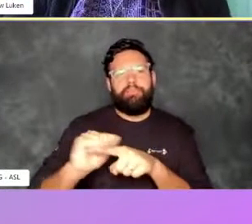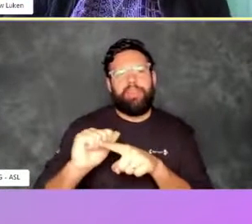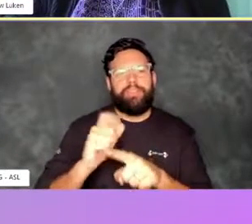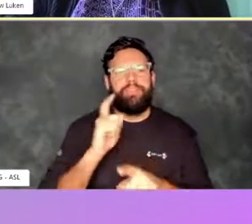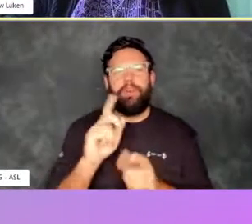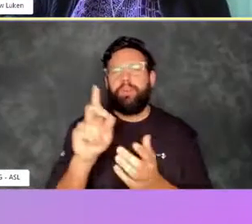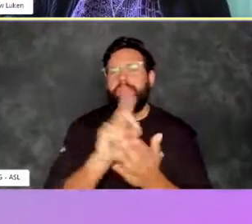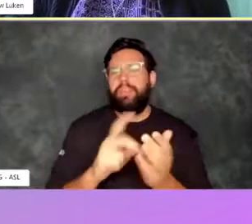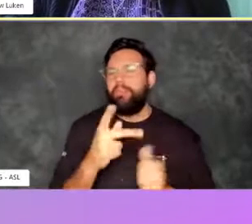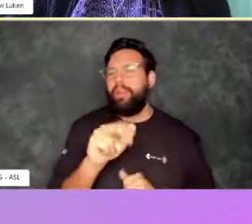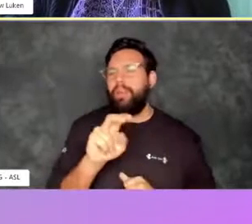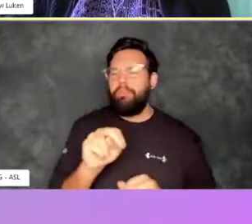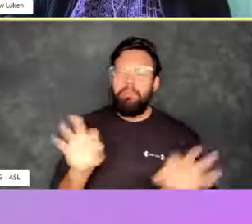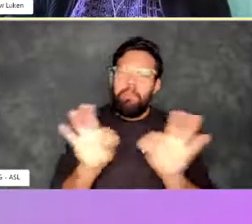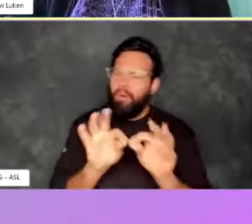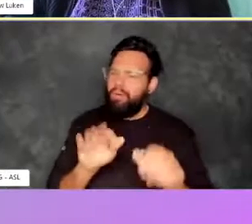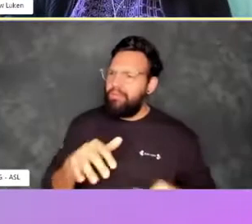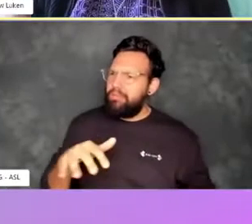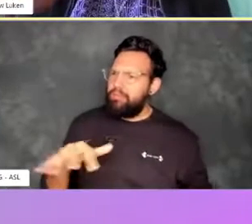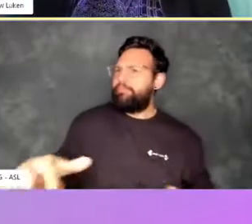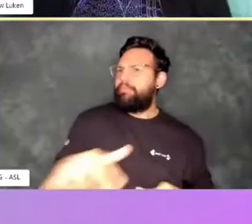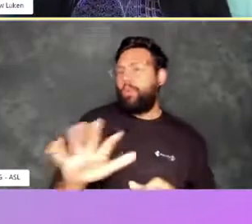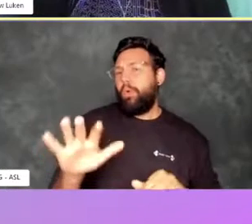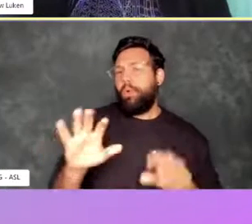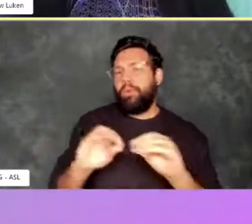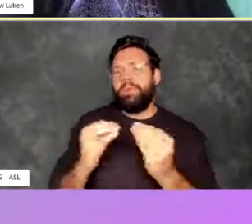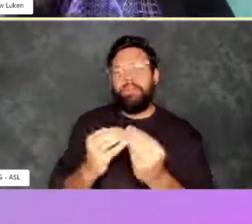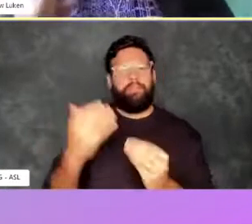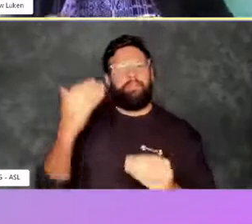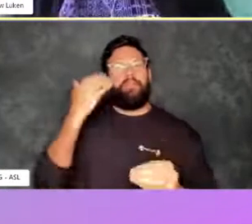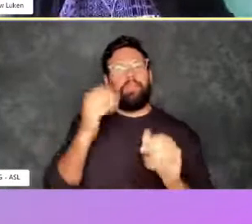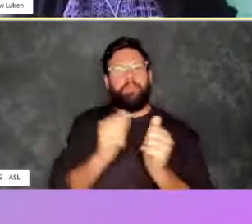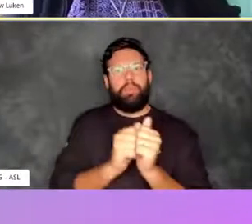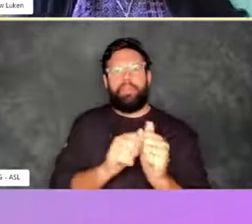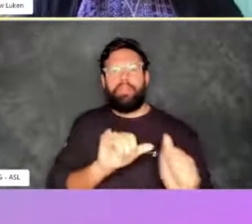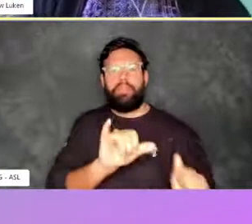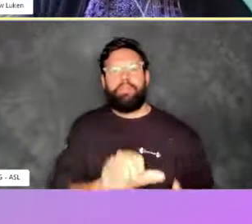be familiar of that, make sure all your designers in your program are familiar with